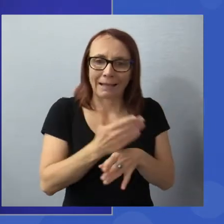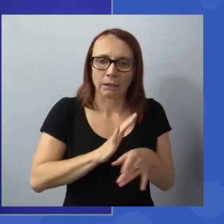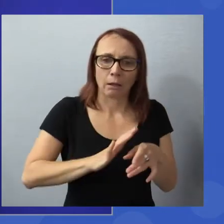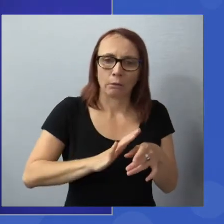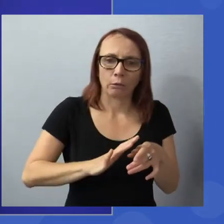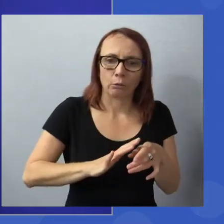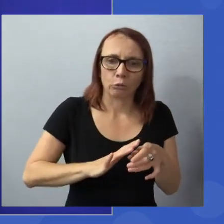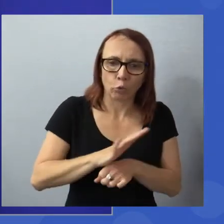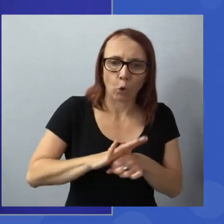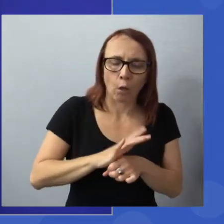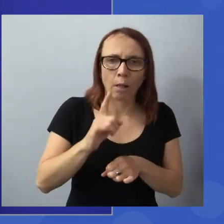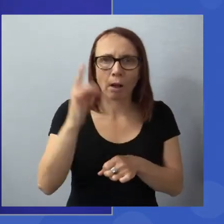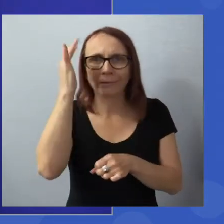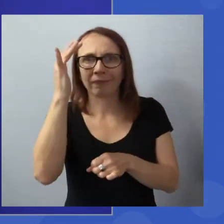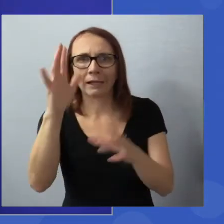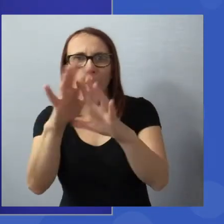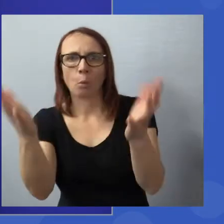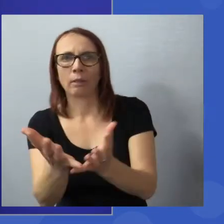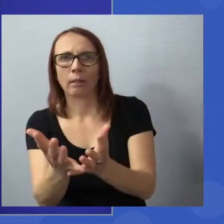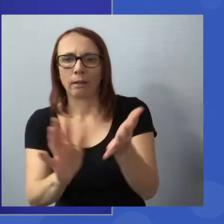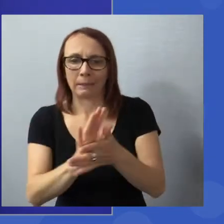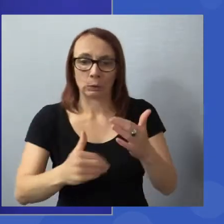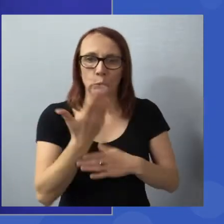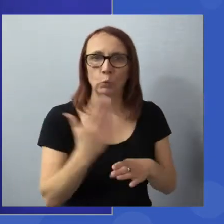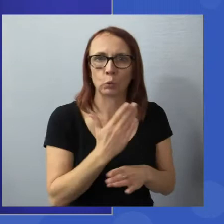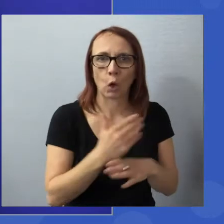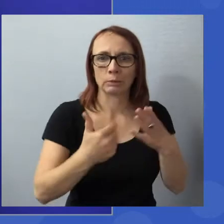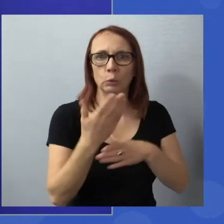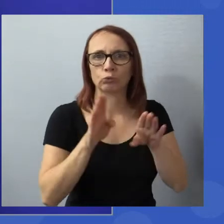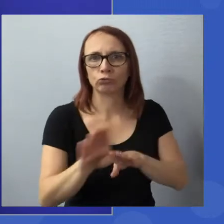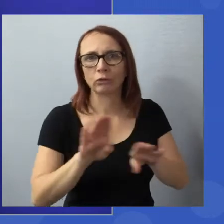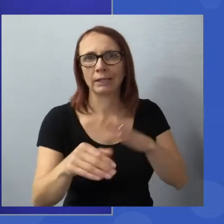it would foster the creation of new jobs trading opportunities education change